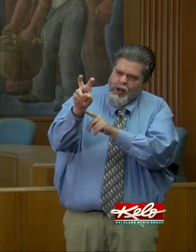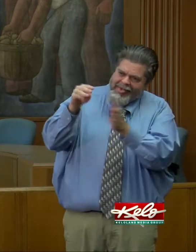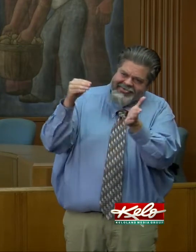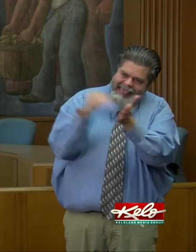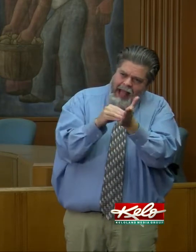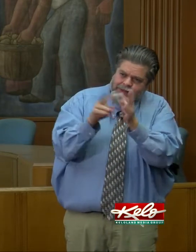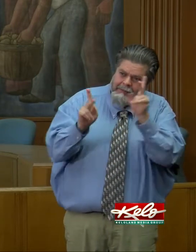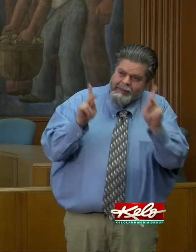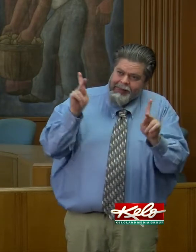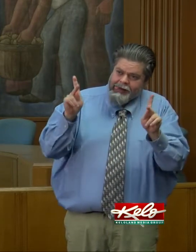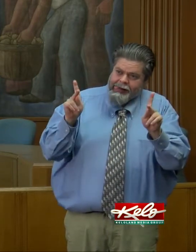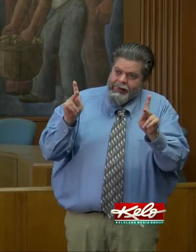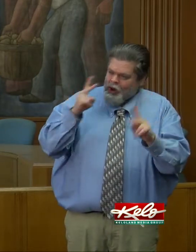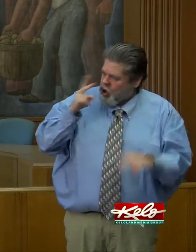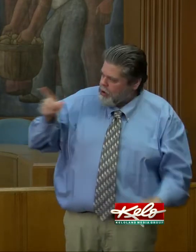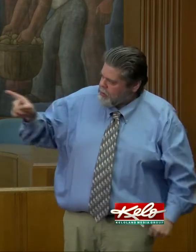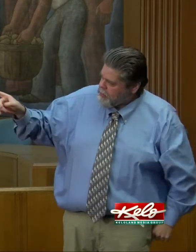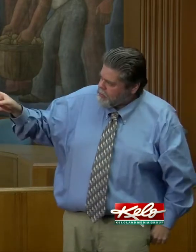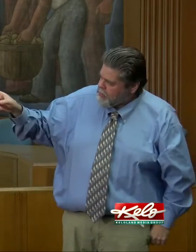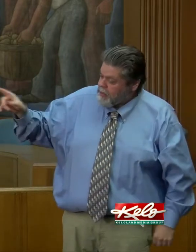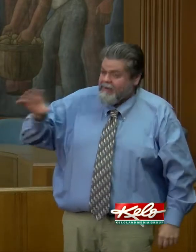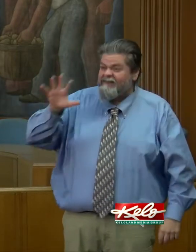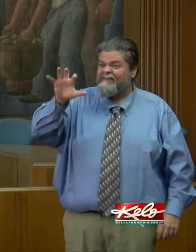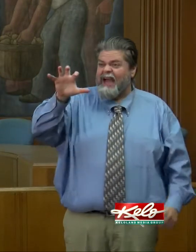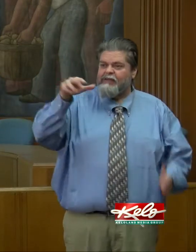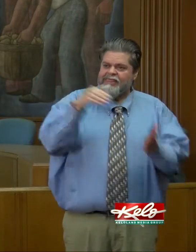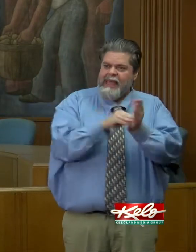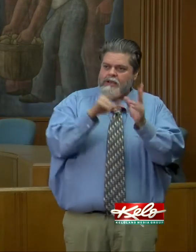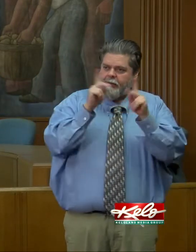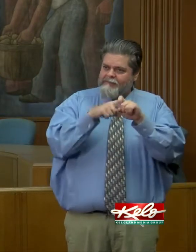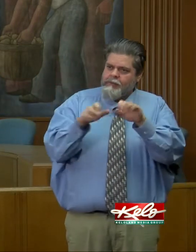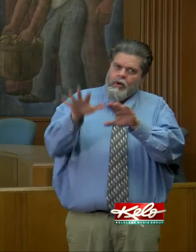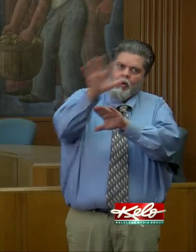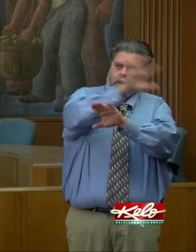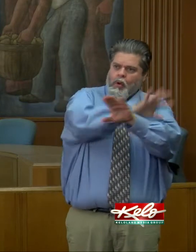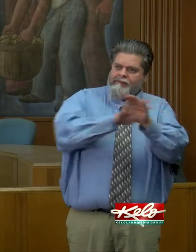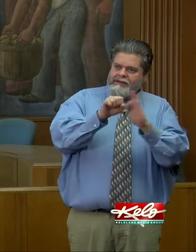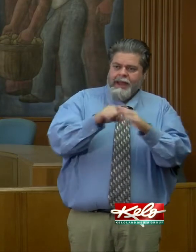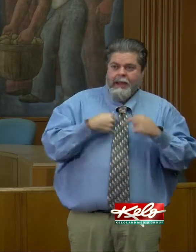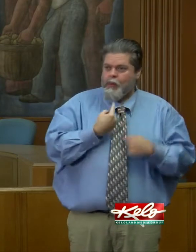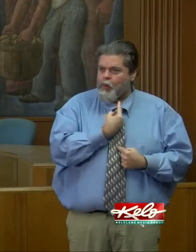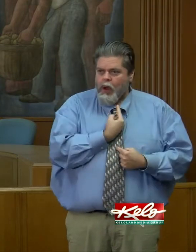BEHAVIOR OF 200 THOUSAND PEOPLE AND IN THIS CASE 500 THOUSAND